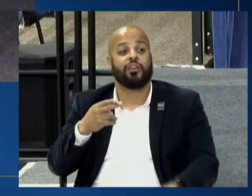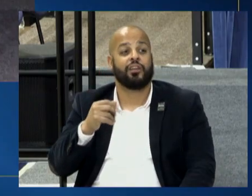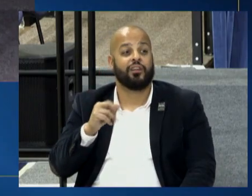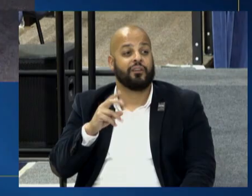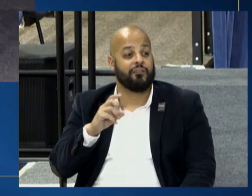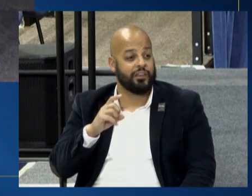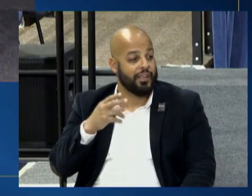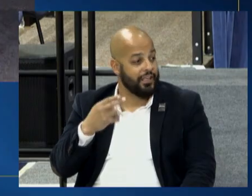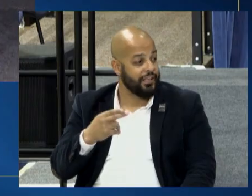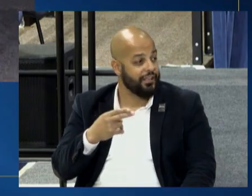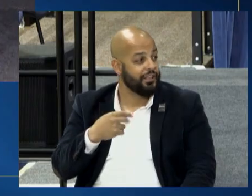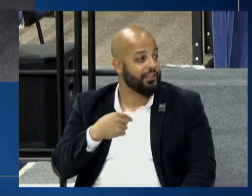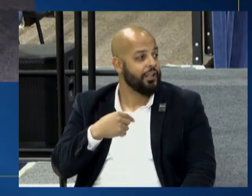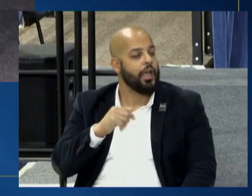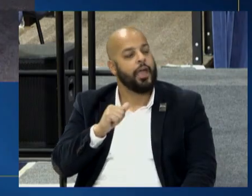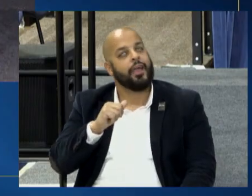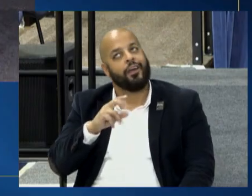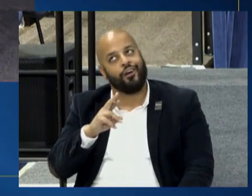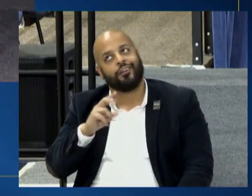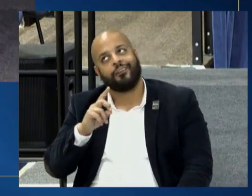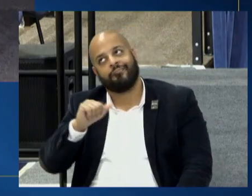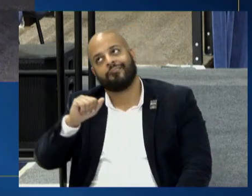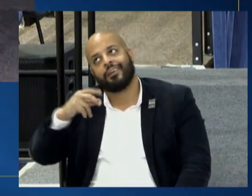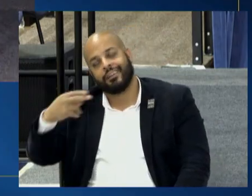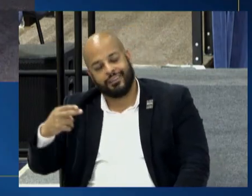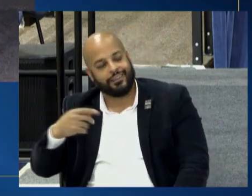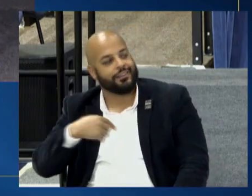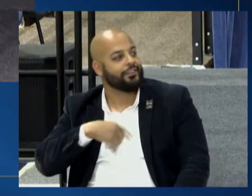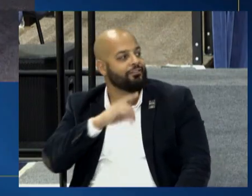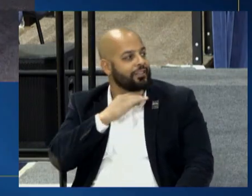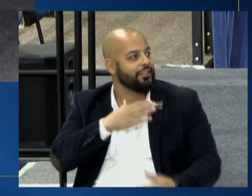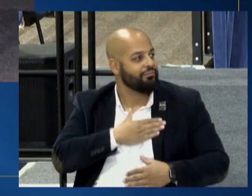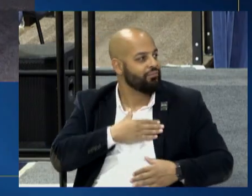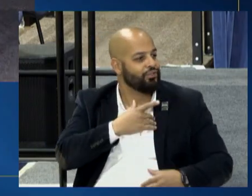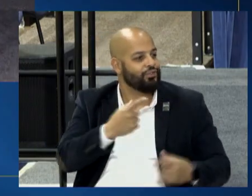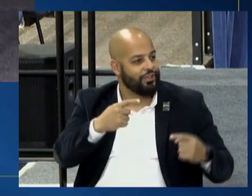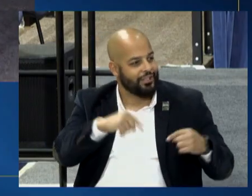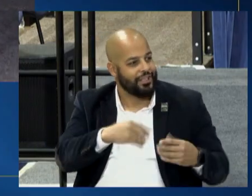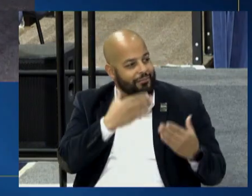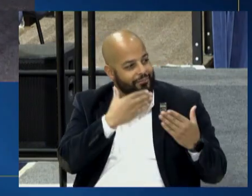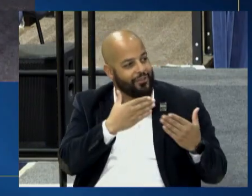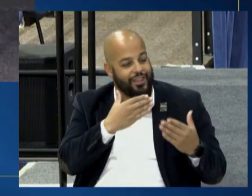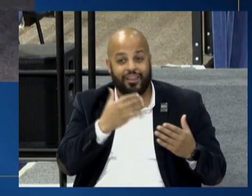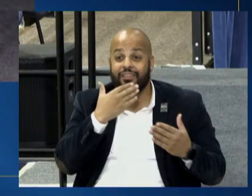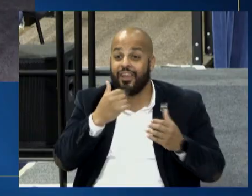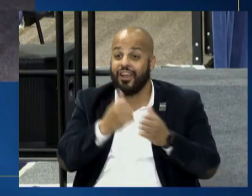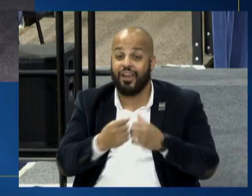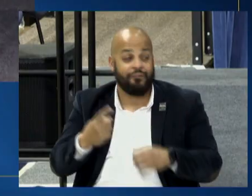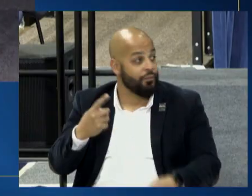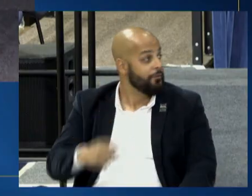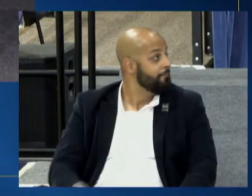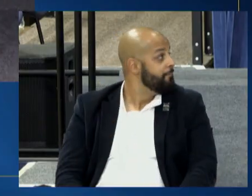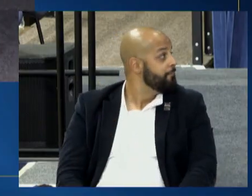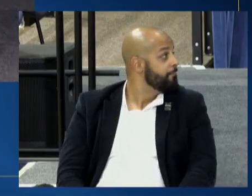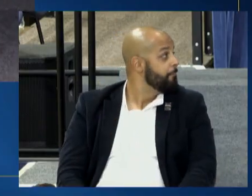that all of you are doing here. And we'll transition now to our next agency. Thank you. Susan Monarez: Thank you, Stephen. Thanks, everyone.